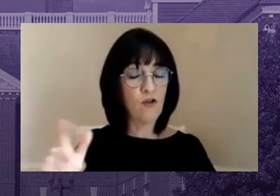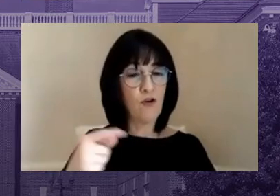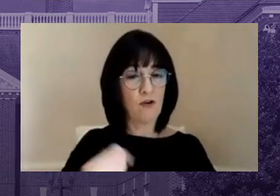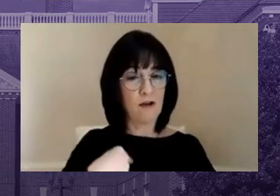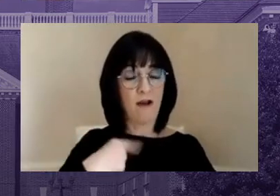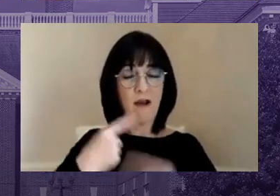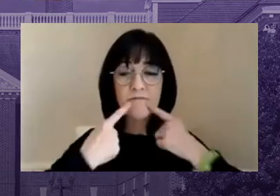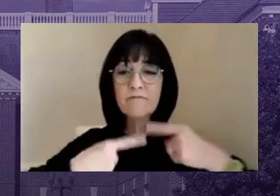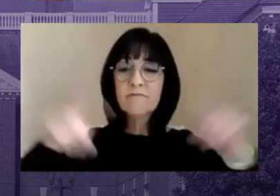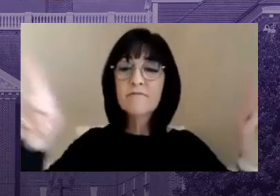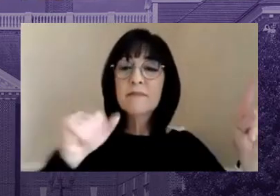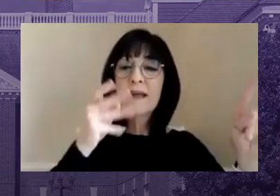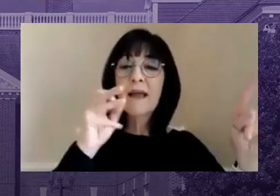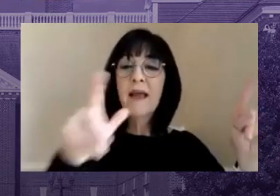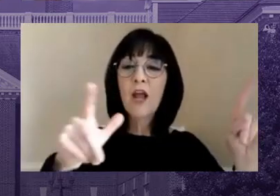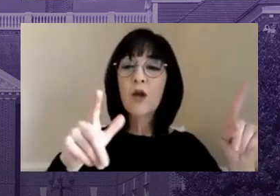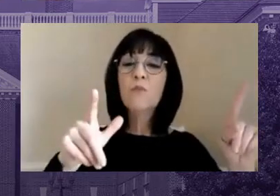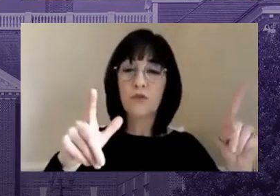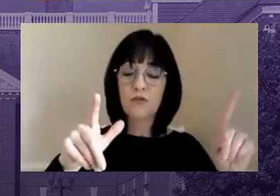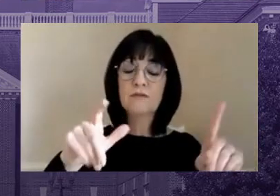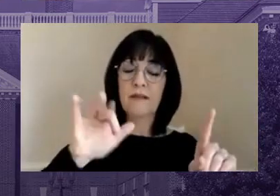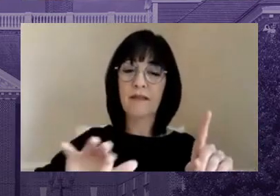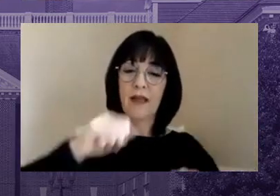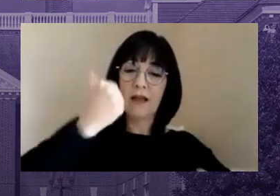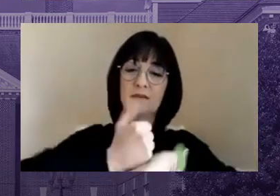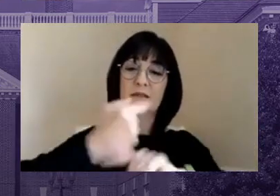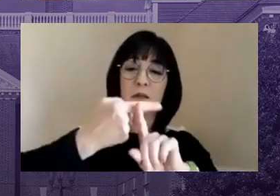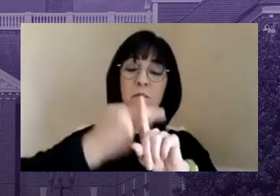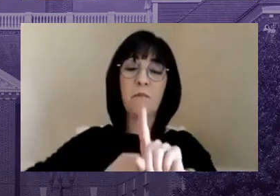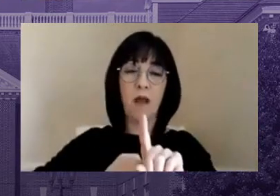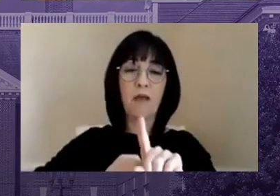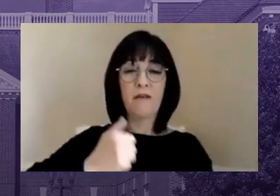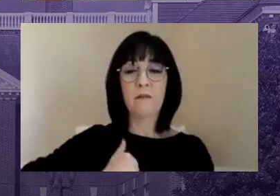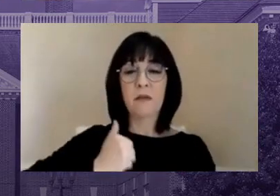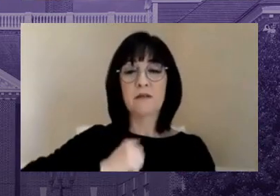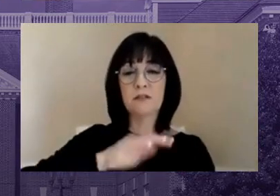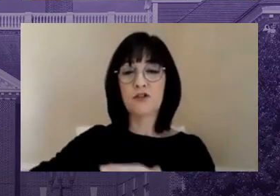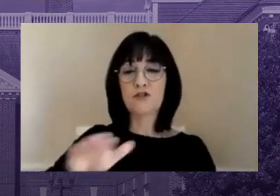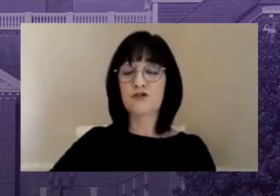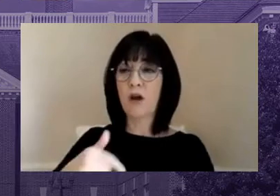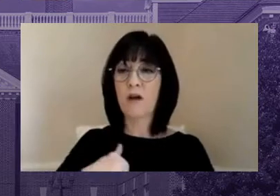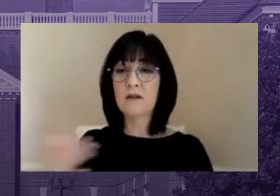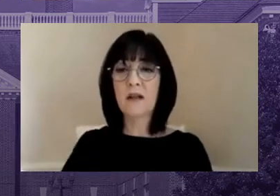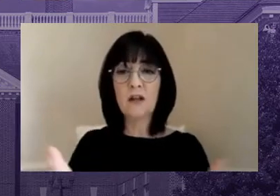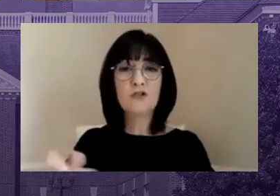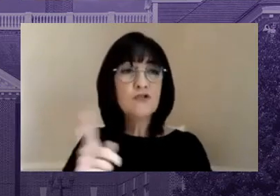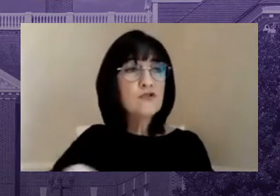military child in the state of Delaware and urge all citizens, businesses, educators and government